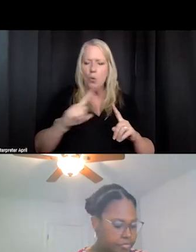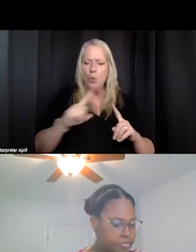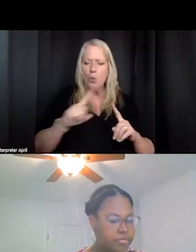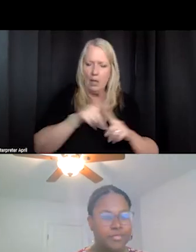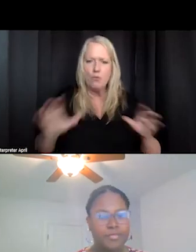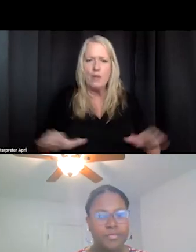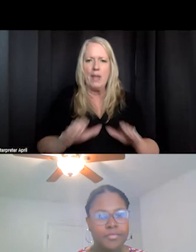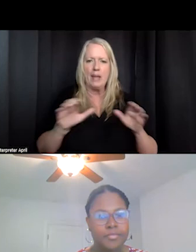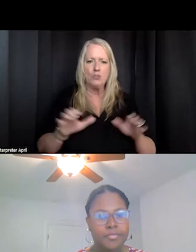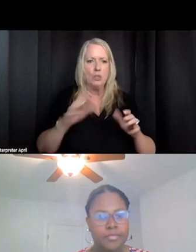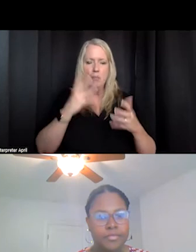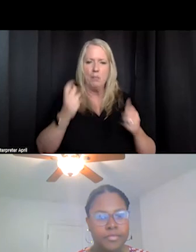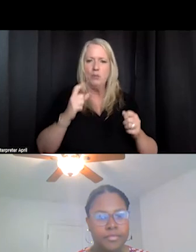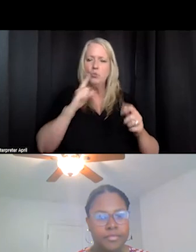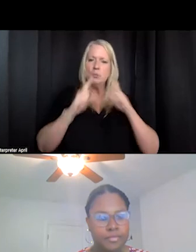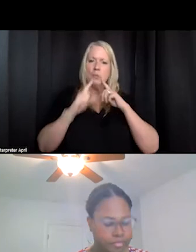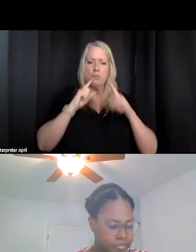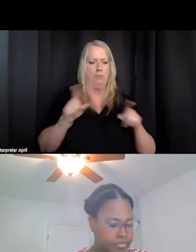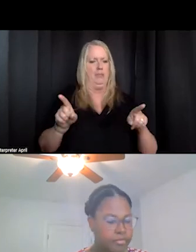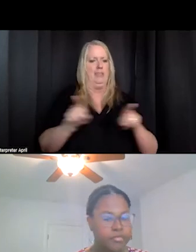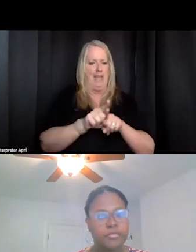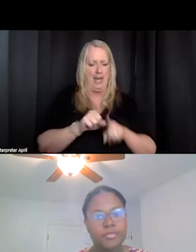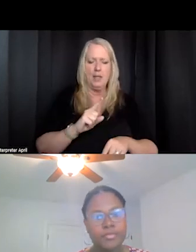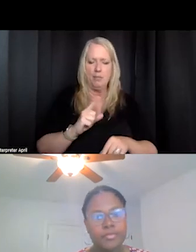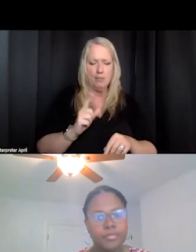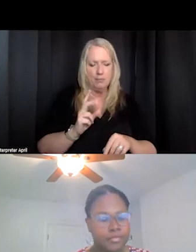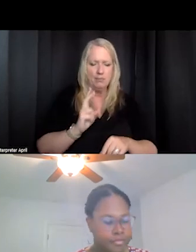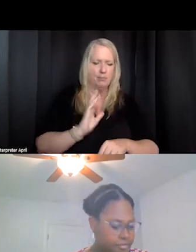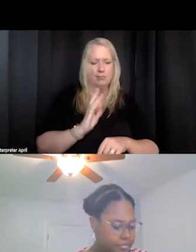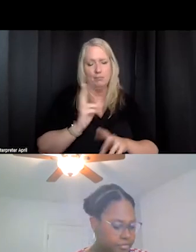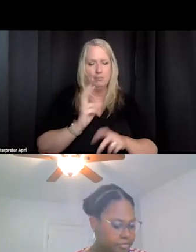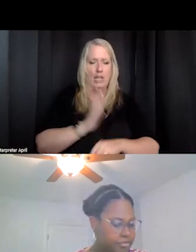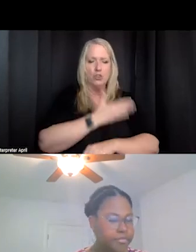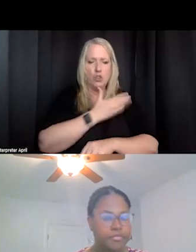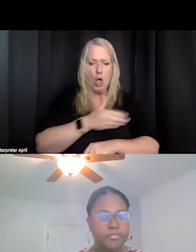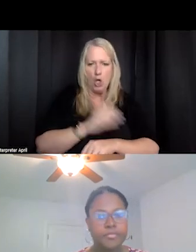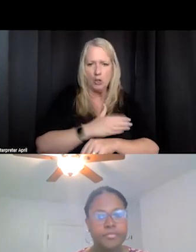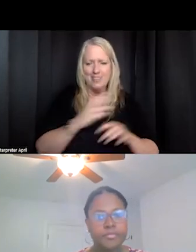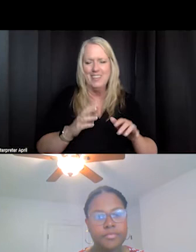TO SPEAK FROM THE SAME SONG SHEET IS SO CRITICAL. GREAT TO HEAR WHAT YOU HAVE DONE. THERE IS RUMOR